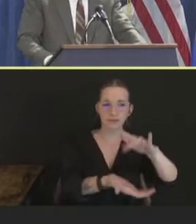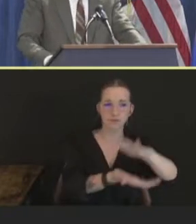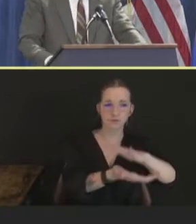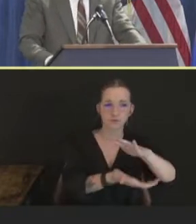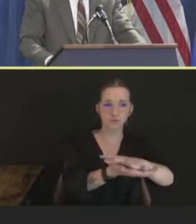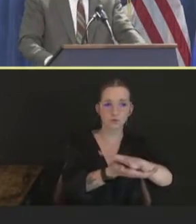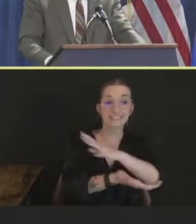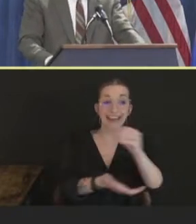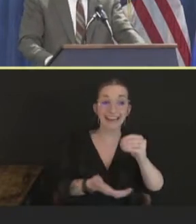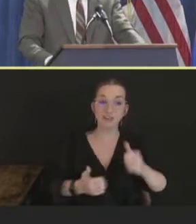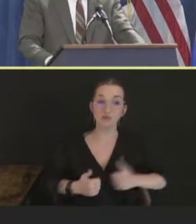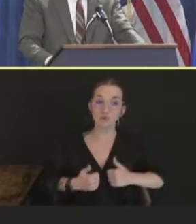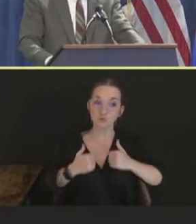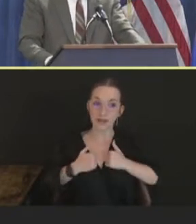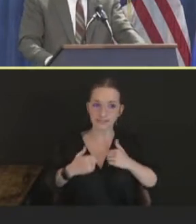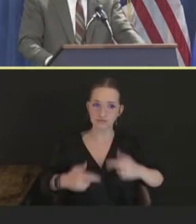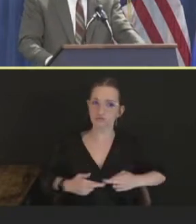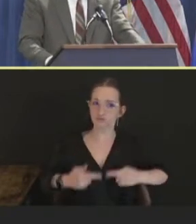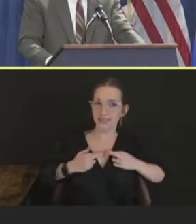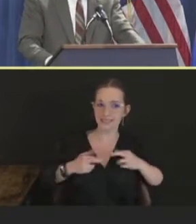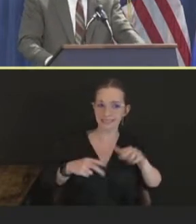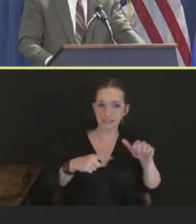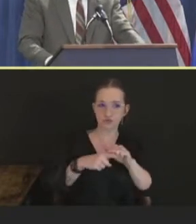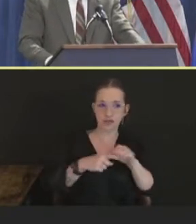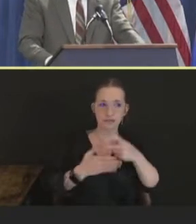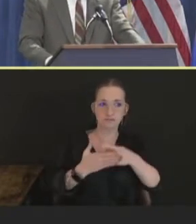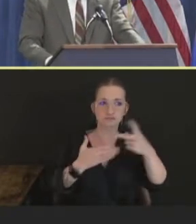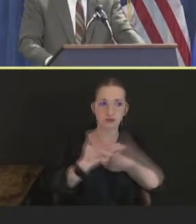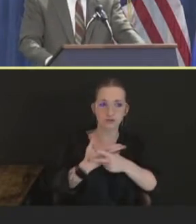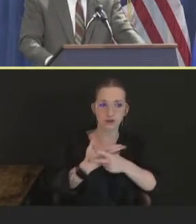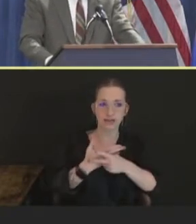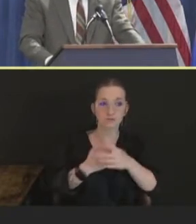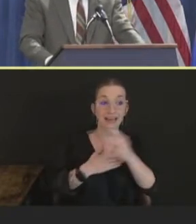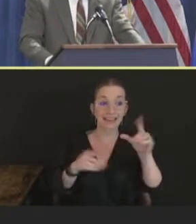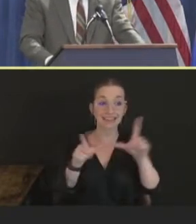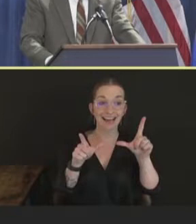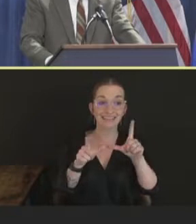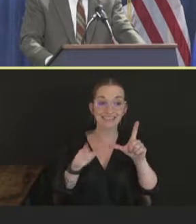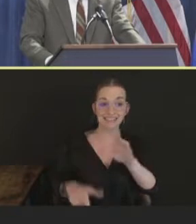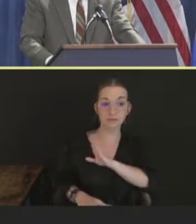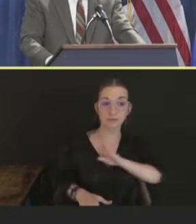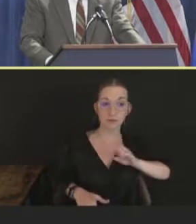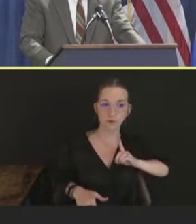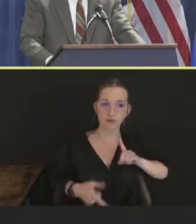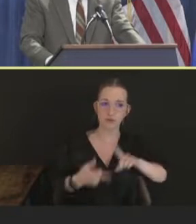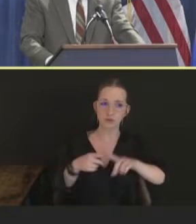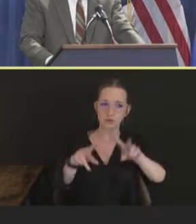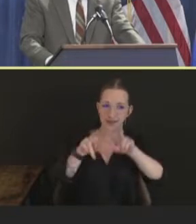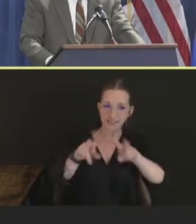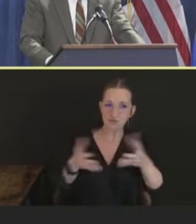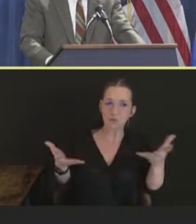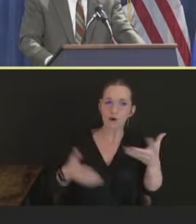assess what vaccination content currently exists in their education and training programs